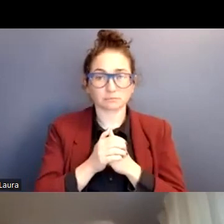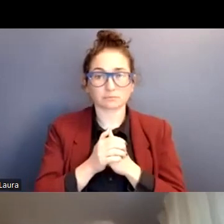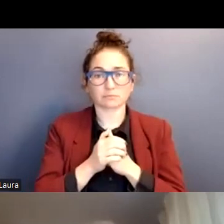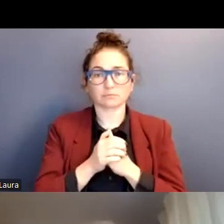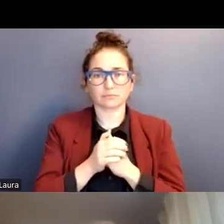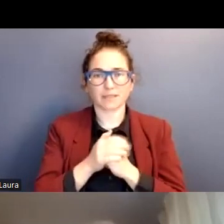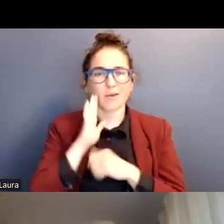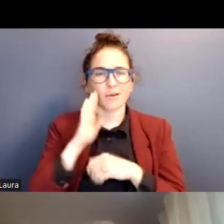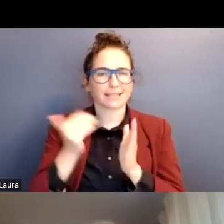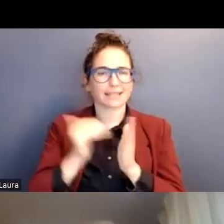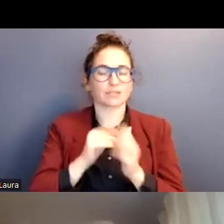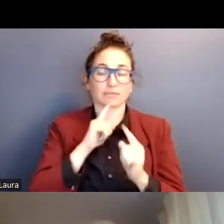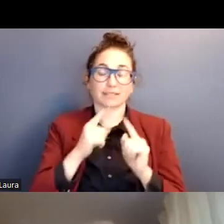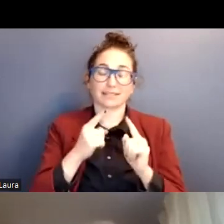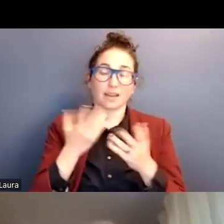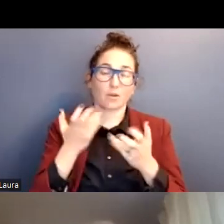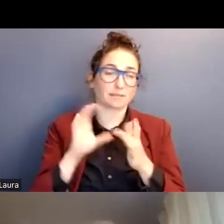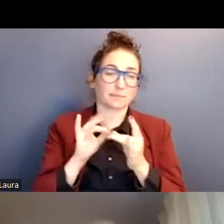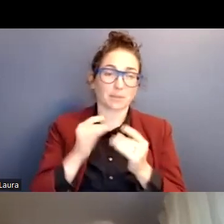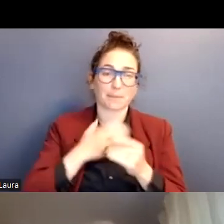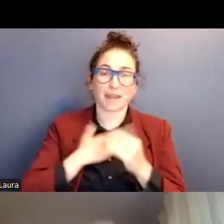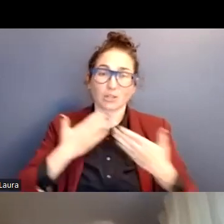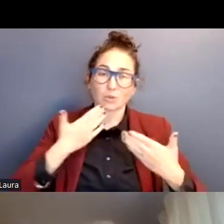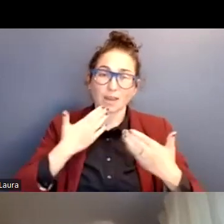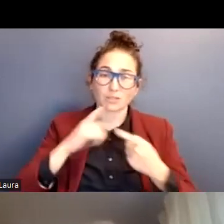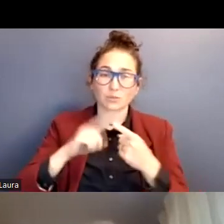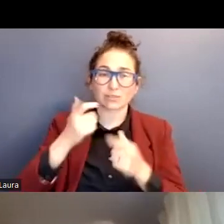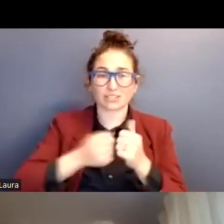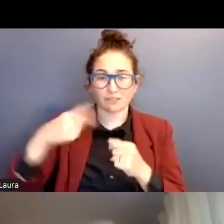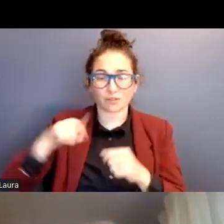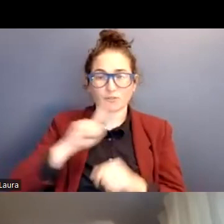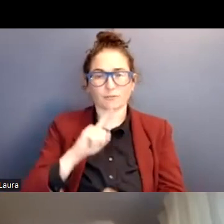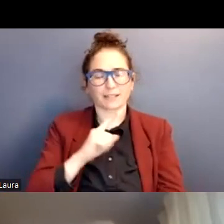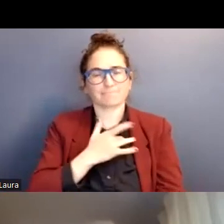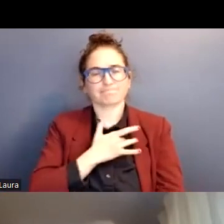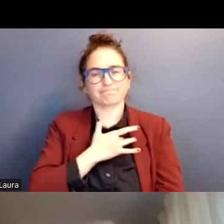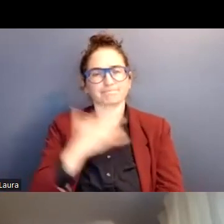again express my gratitude to each of you this this touched me both personally and